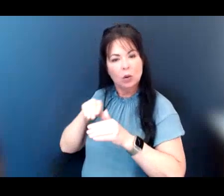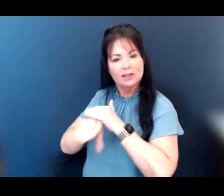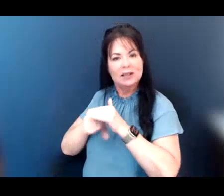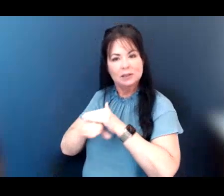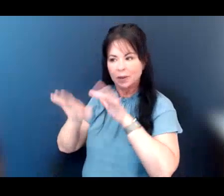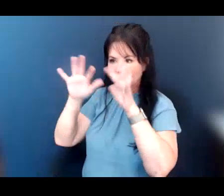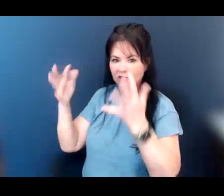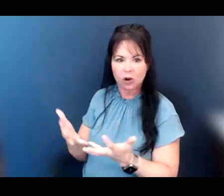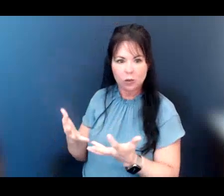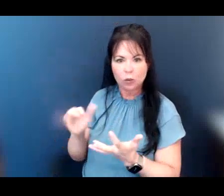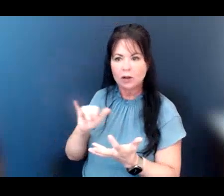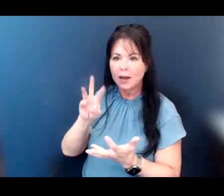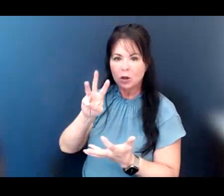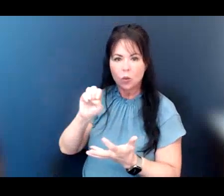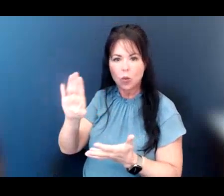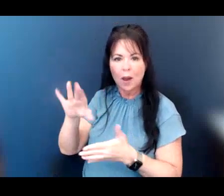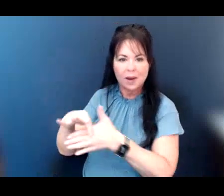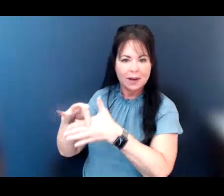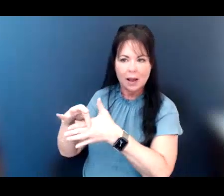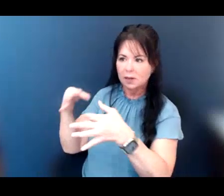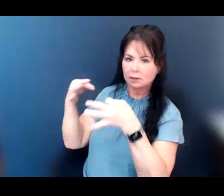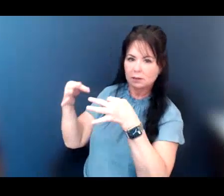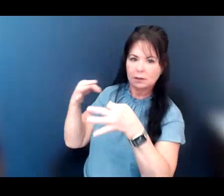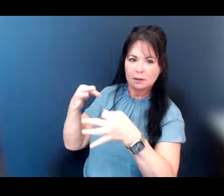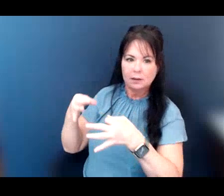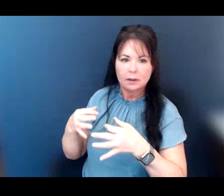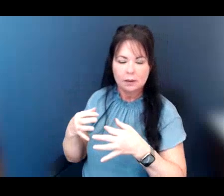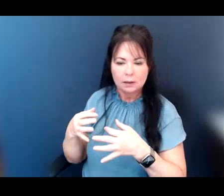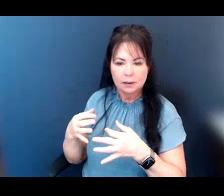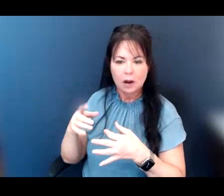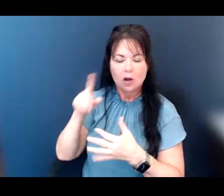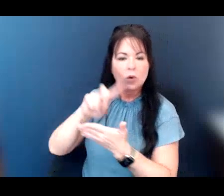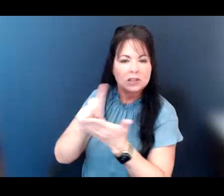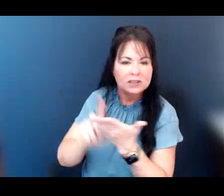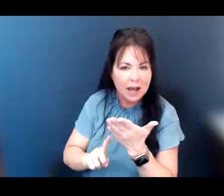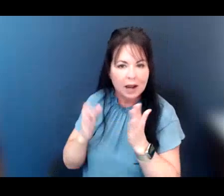provide measurable, testable criteria for designer to developer, as Kelly pointed out,